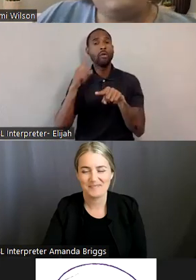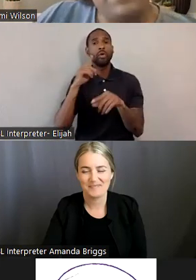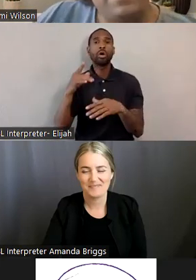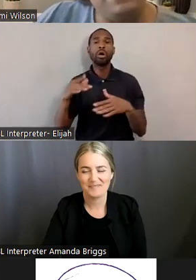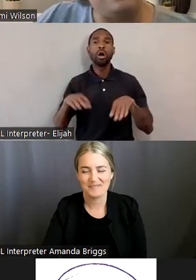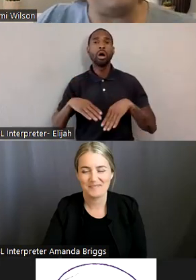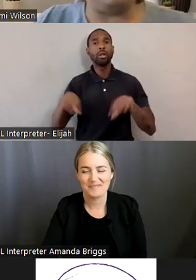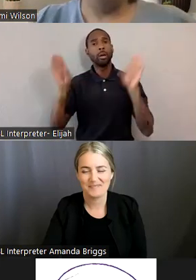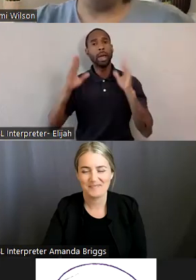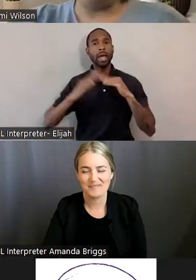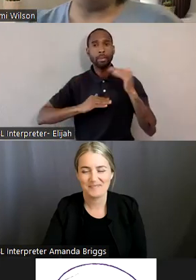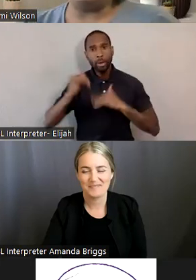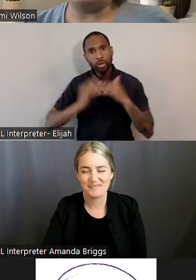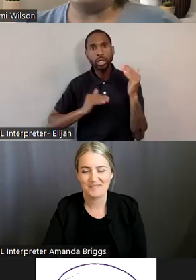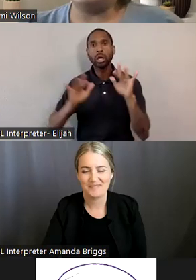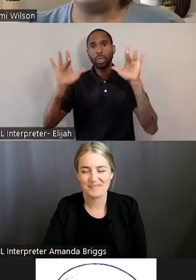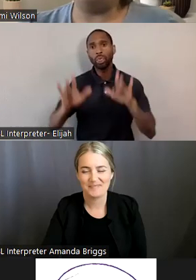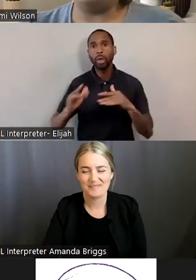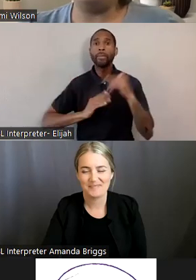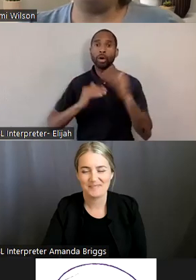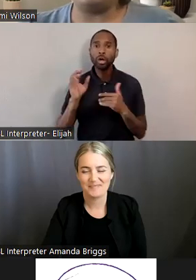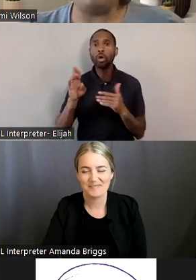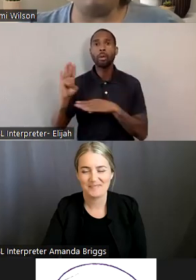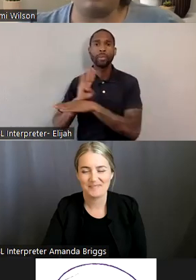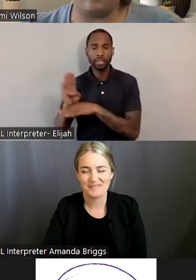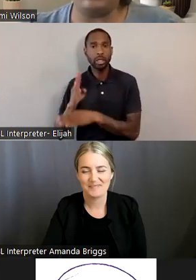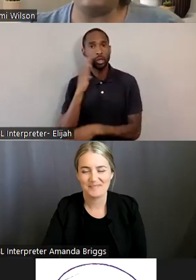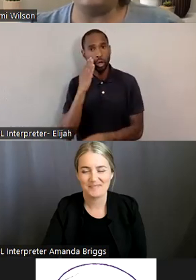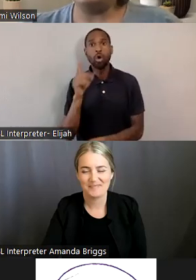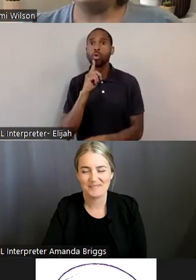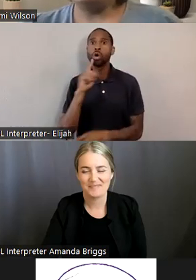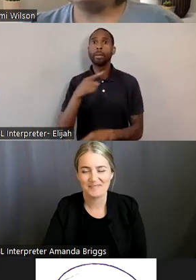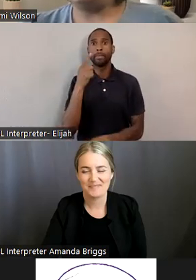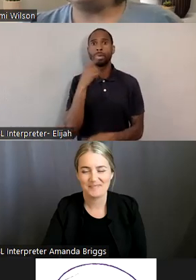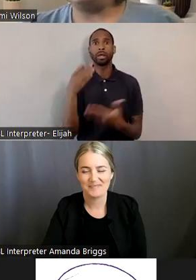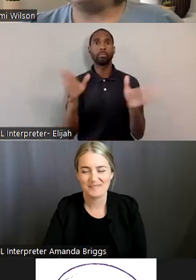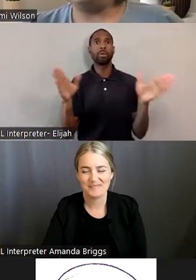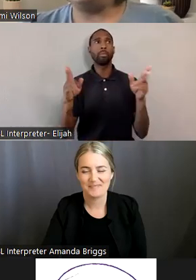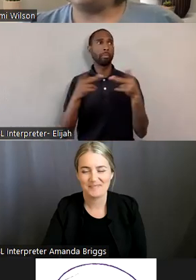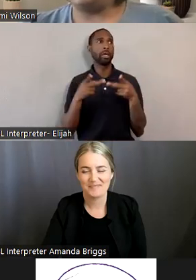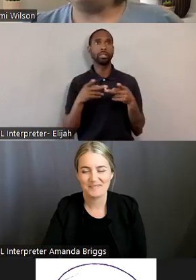building or business. Or, you know, very public places.